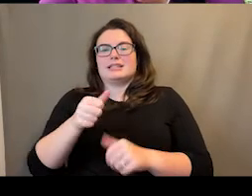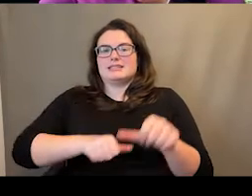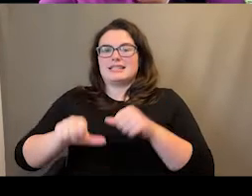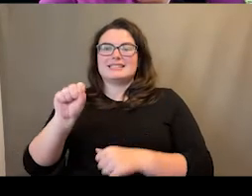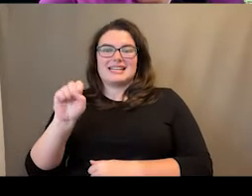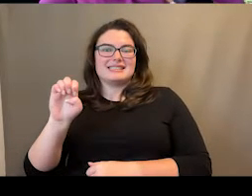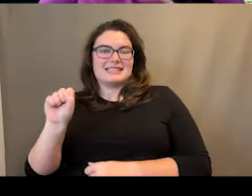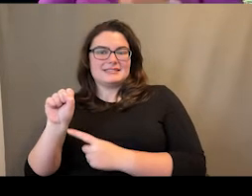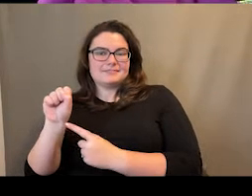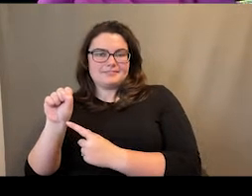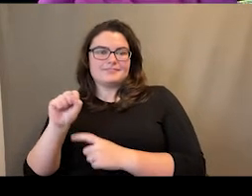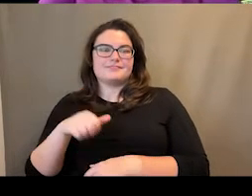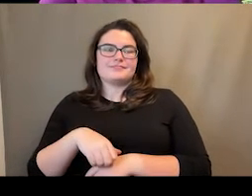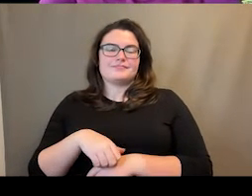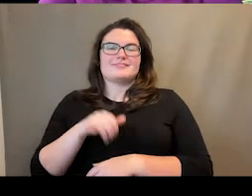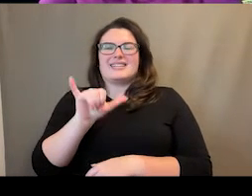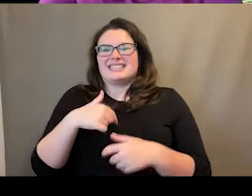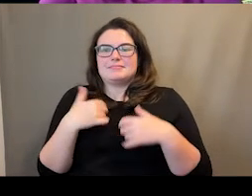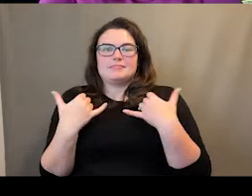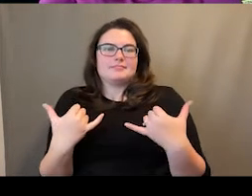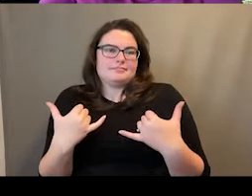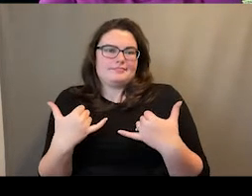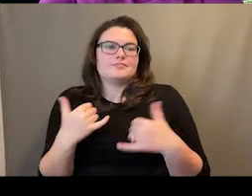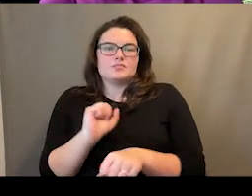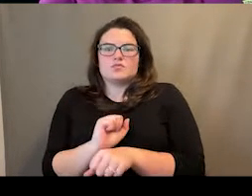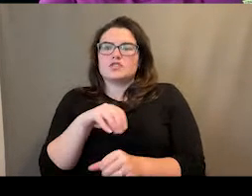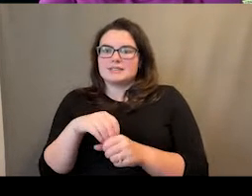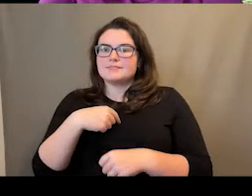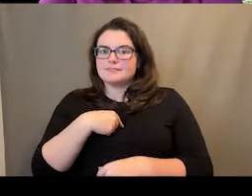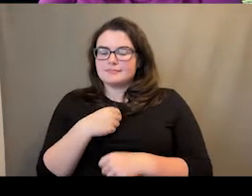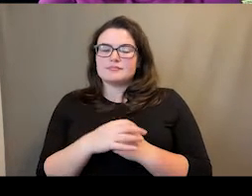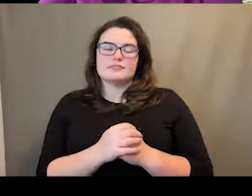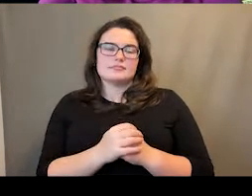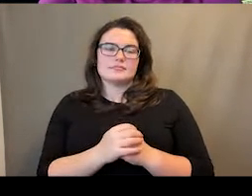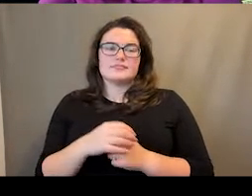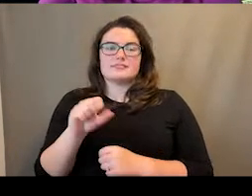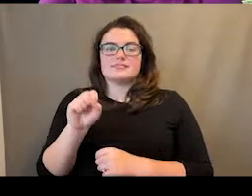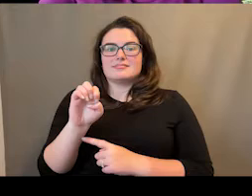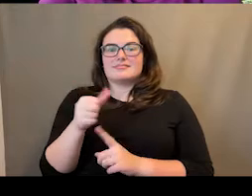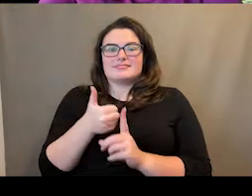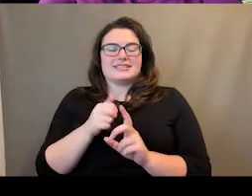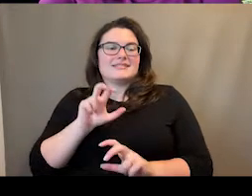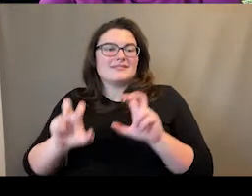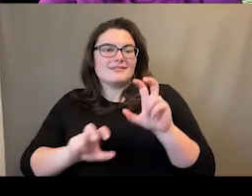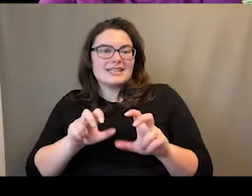That's the division that I am currently housed in. SES invests in studies of how societies,